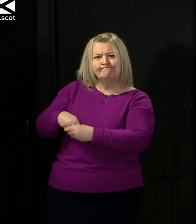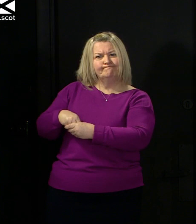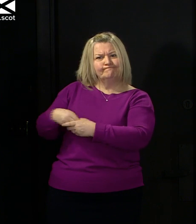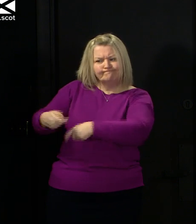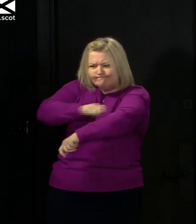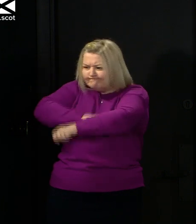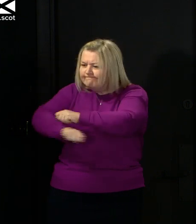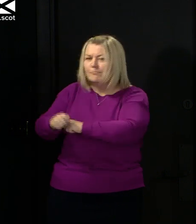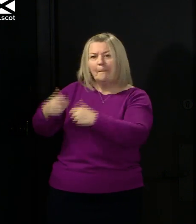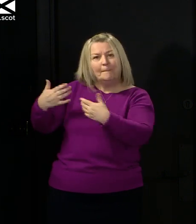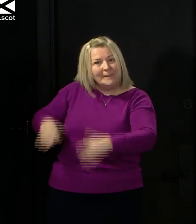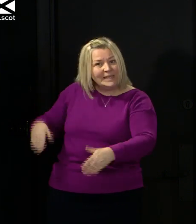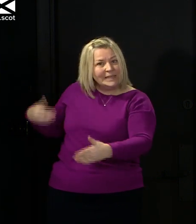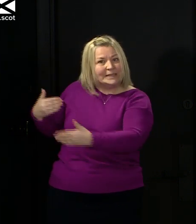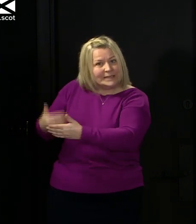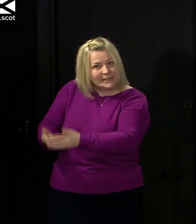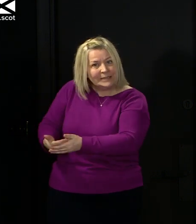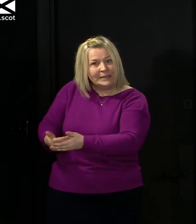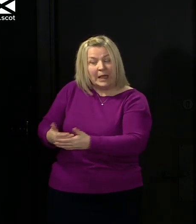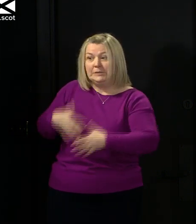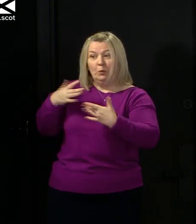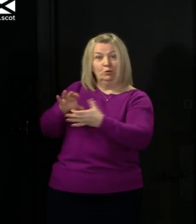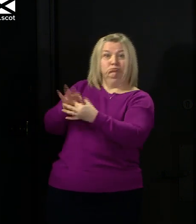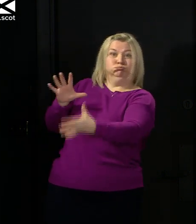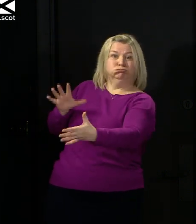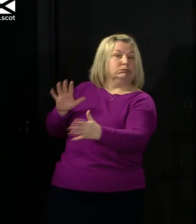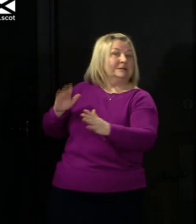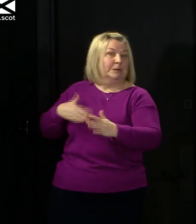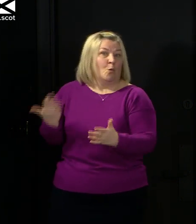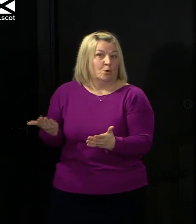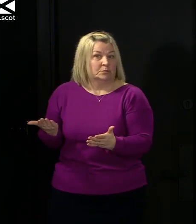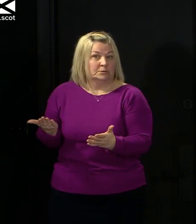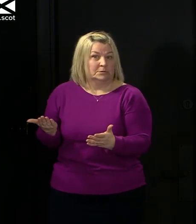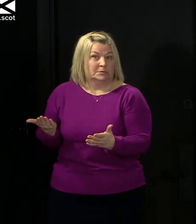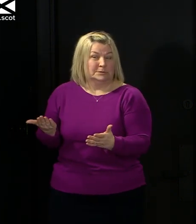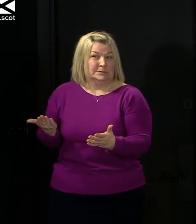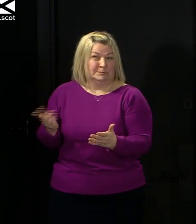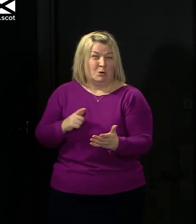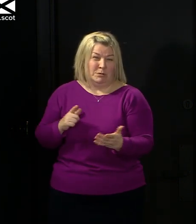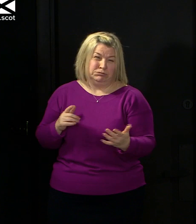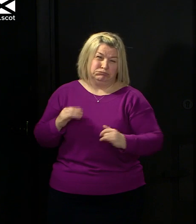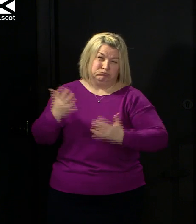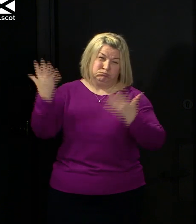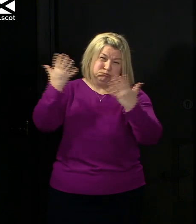all possible not losing that in the middle of the handling of a virus but on the other